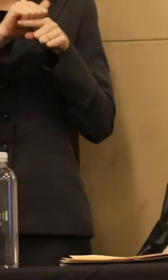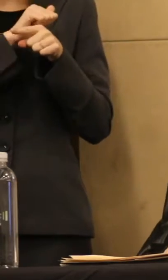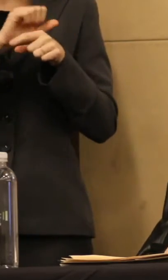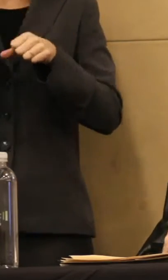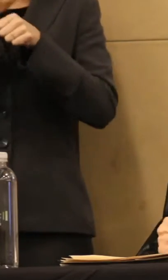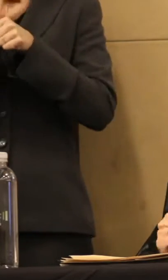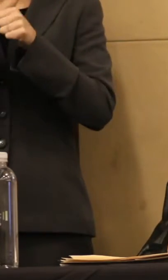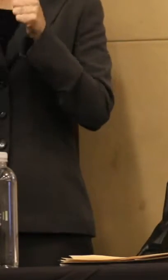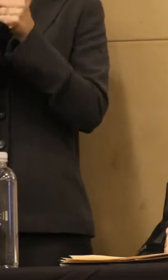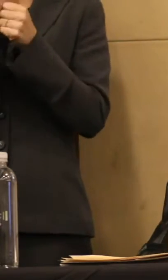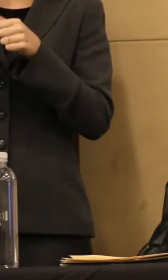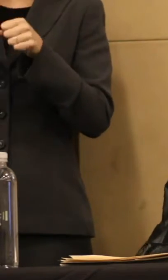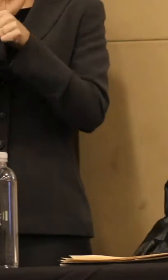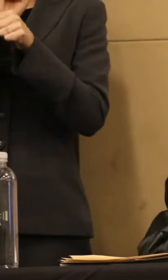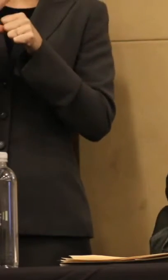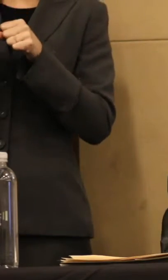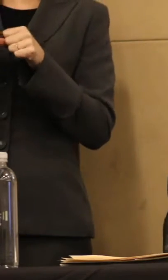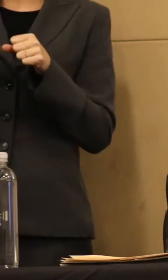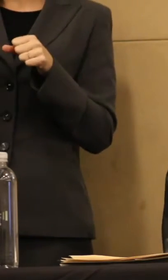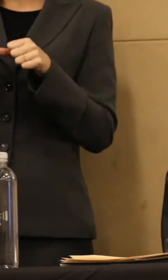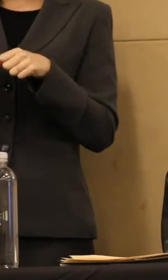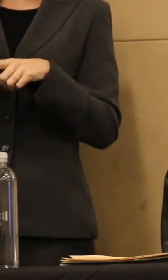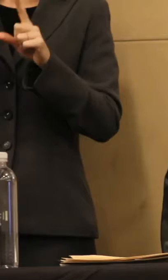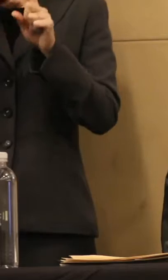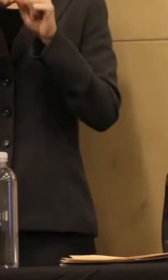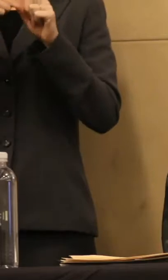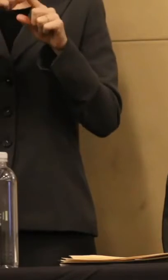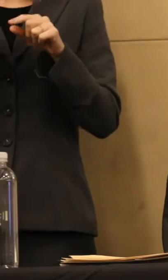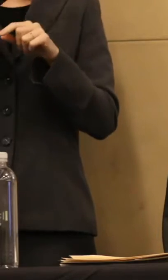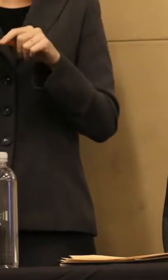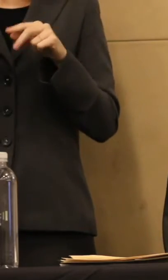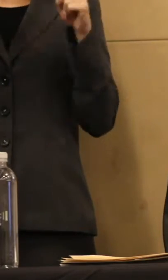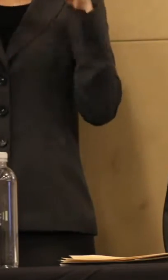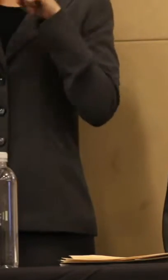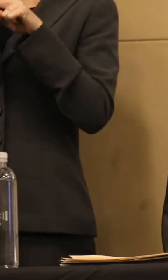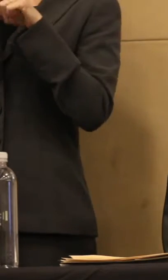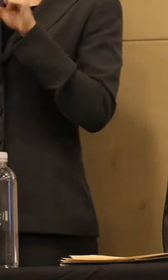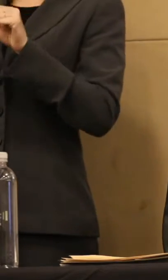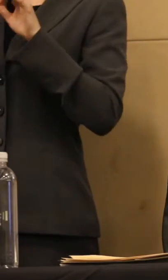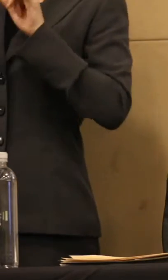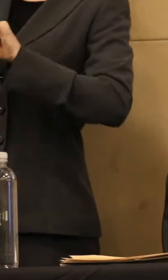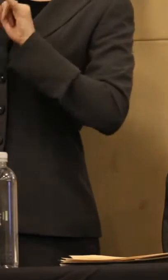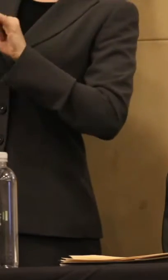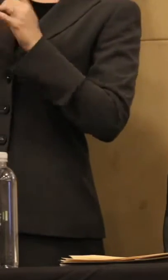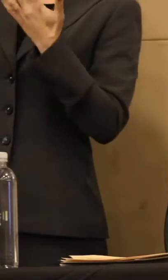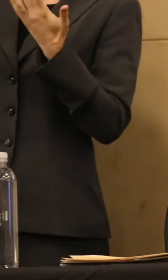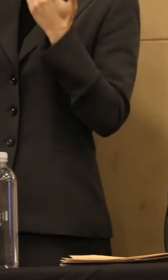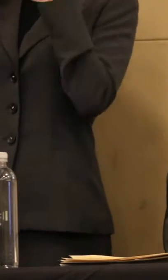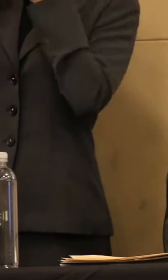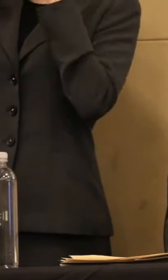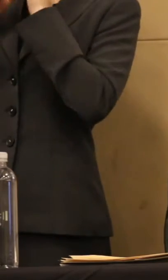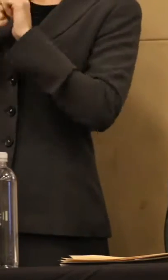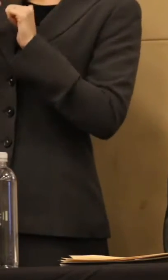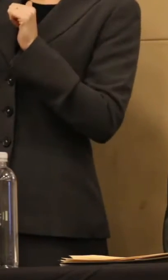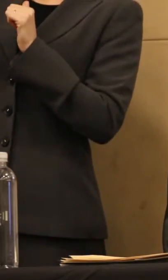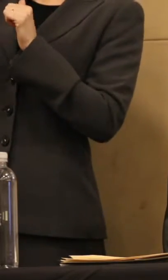The company also can see, you know, how you're working and make sure that they provide the